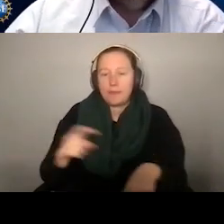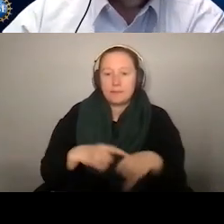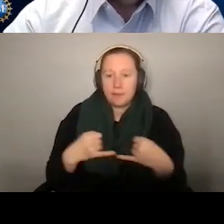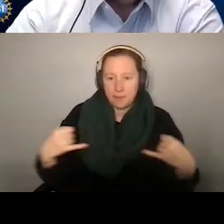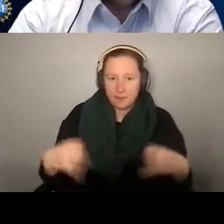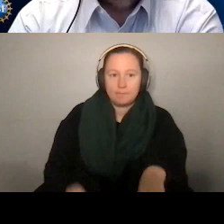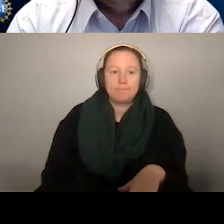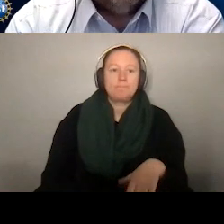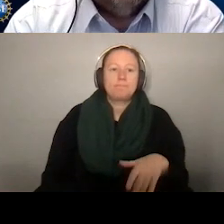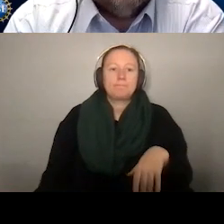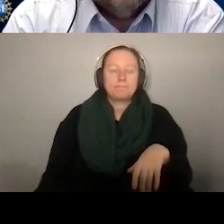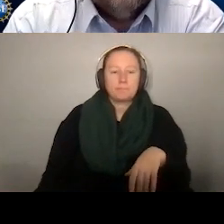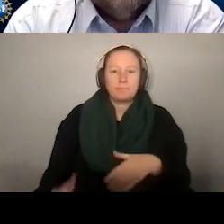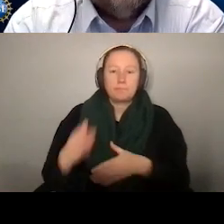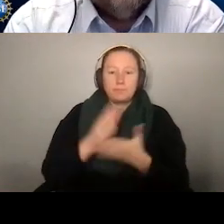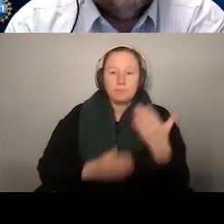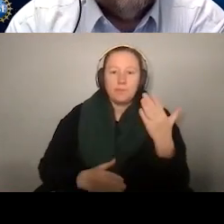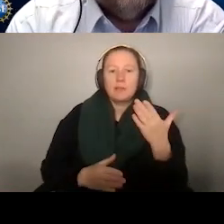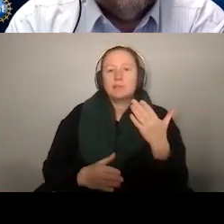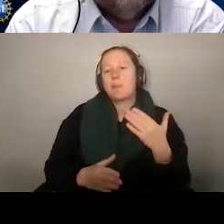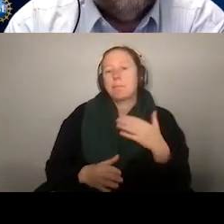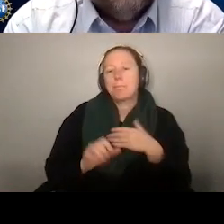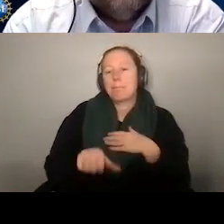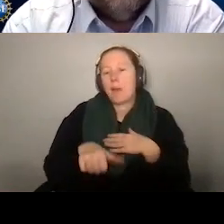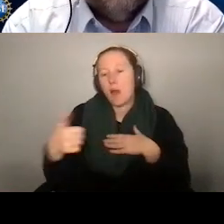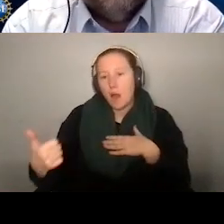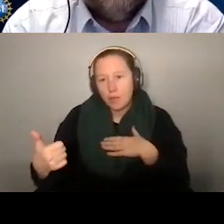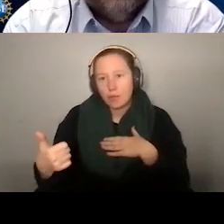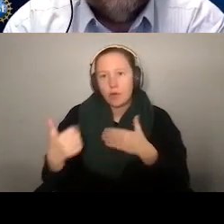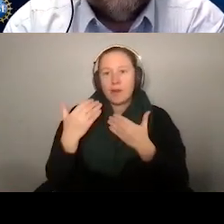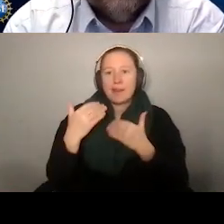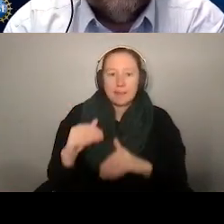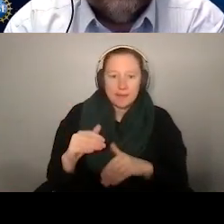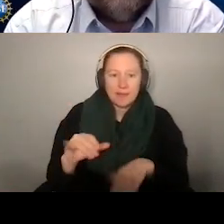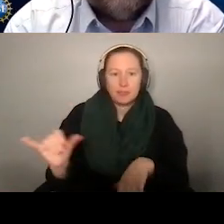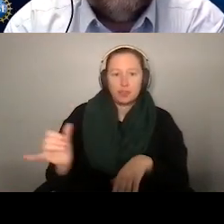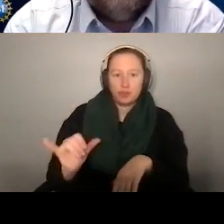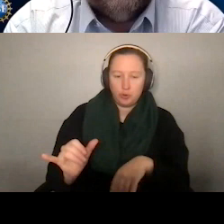There are some additional limitations to consider for adjustments.